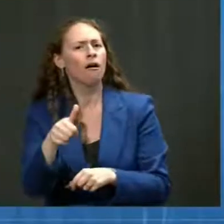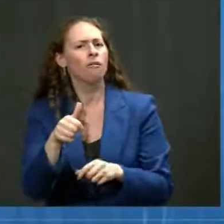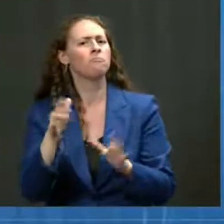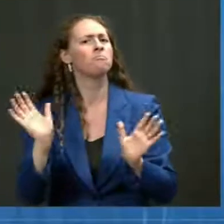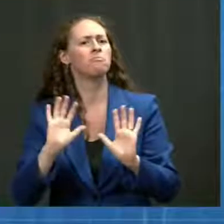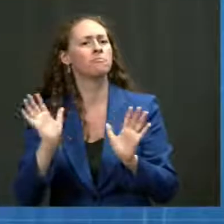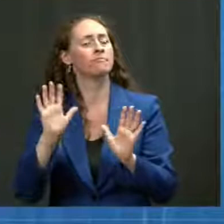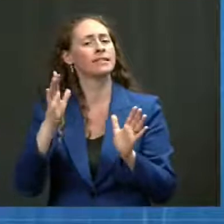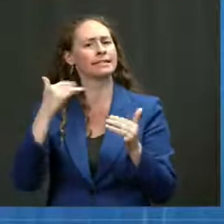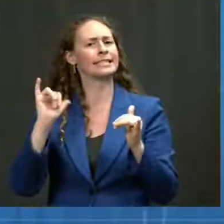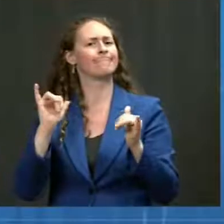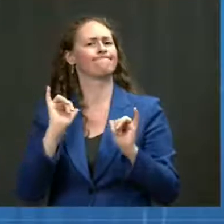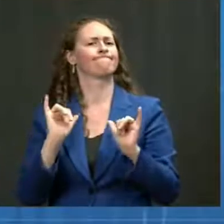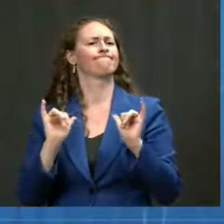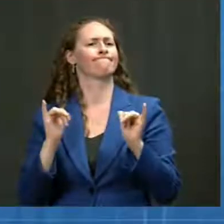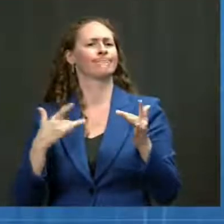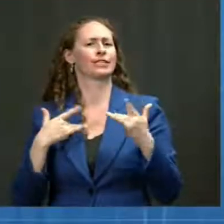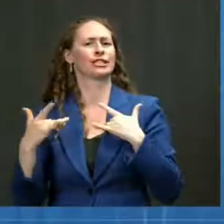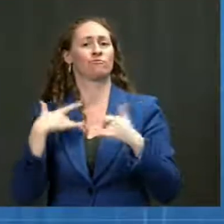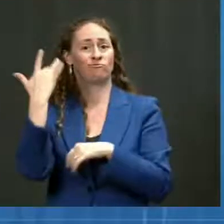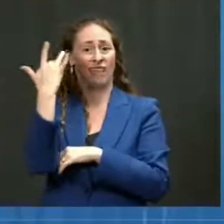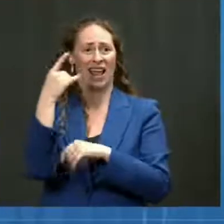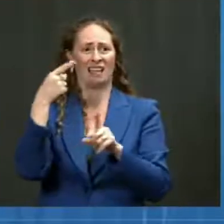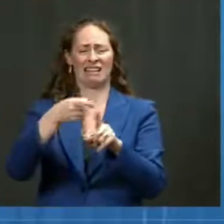OF WANING VACCINE EFFECTIVENESS